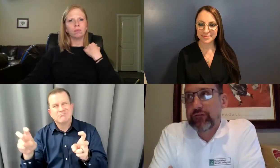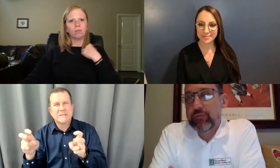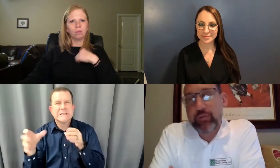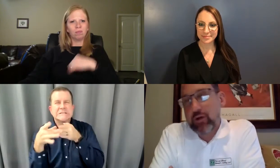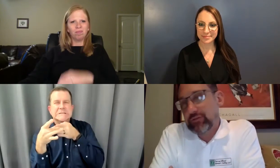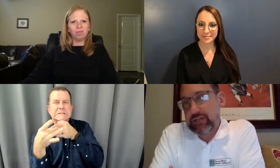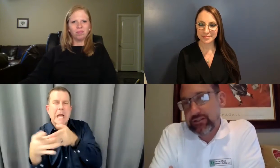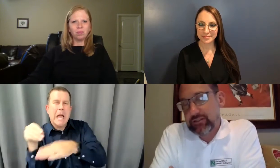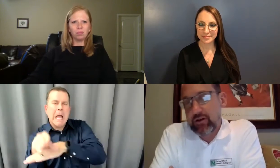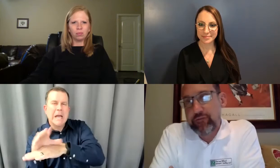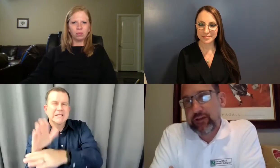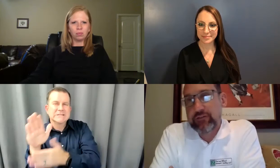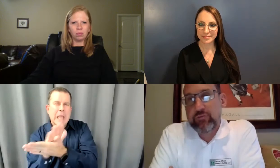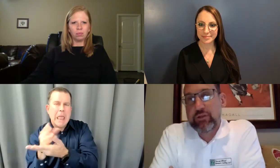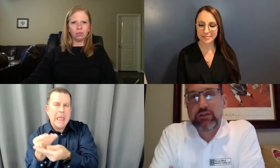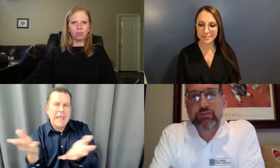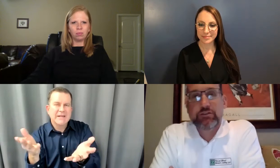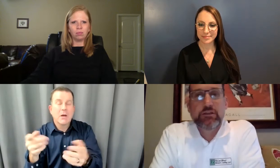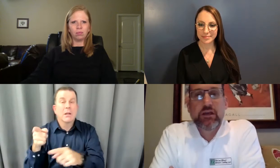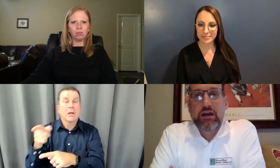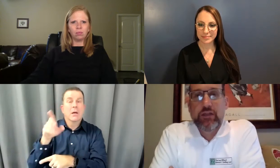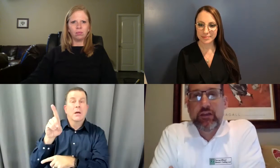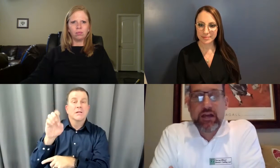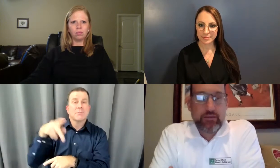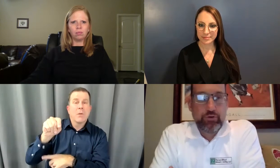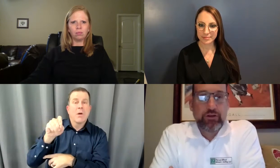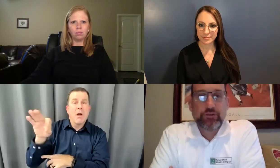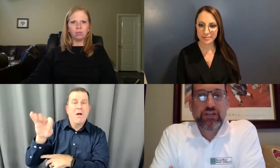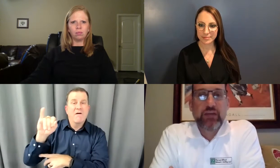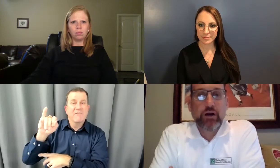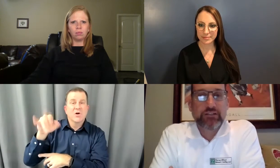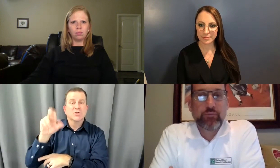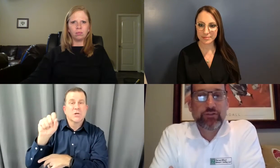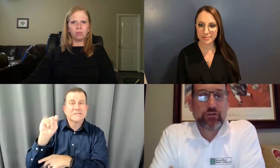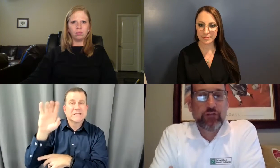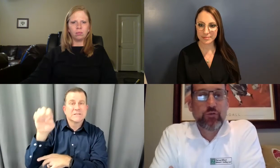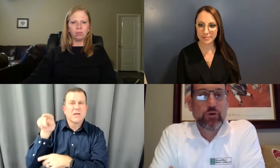from the department of justice on effective communications. I think I had put it in the chat box, I'm not sure if everyone